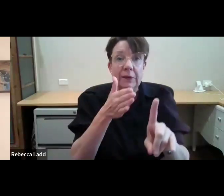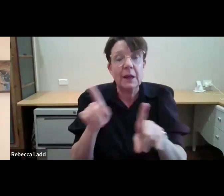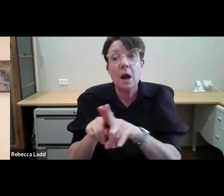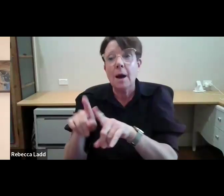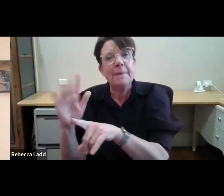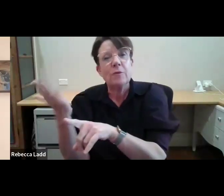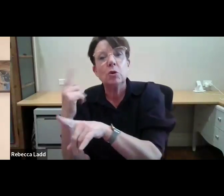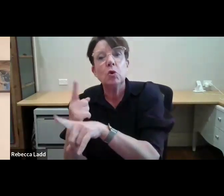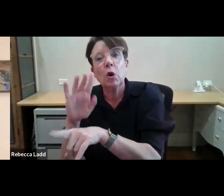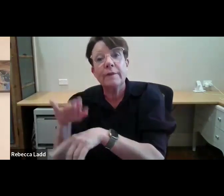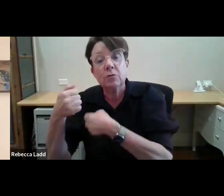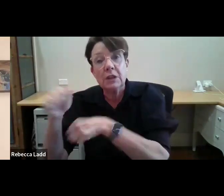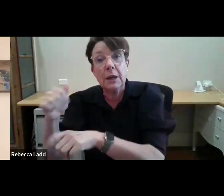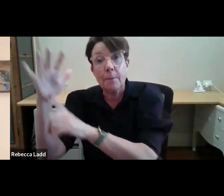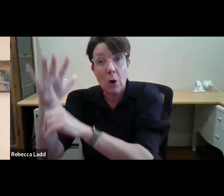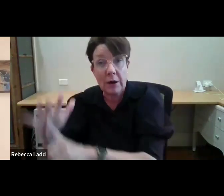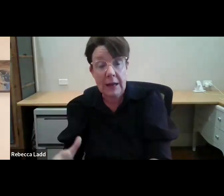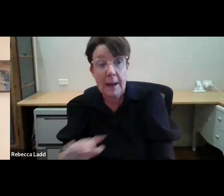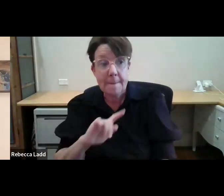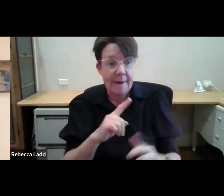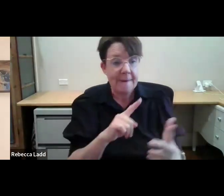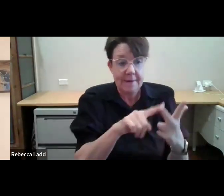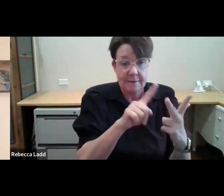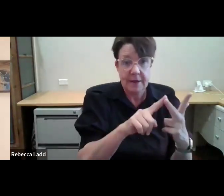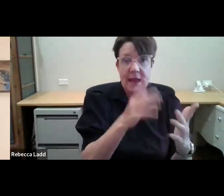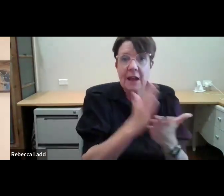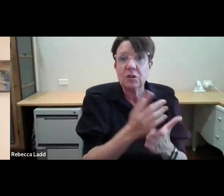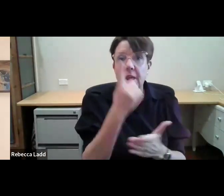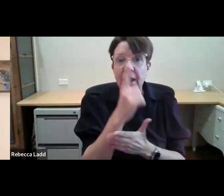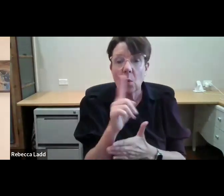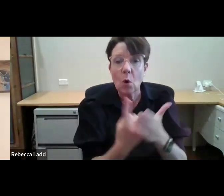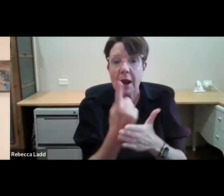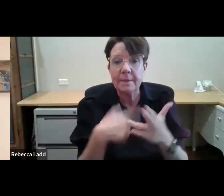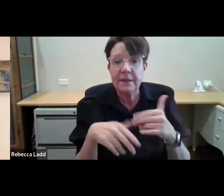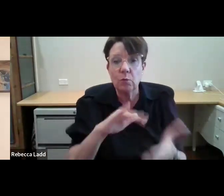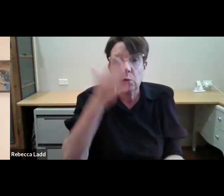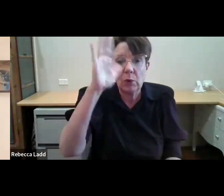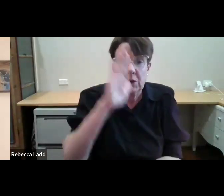if we reduced our carbon footprint by a certain percentage? The point that Pippa made about going from